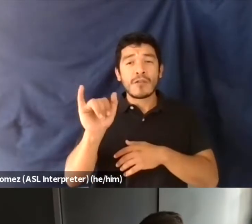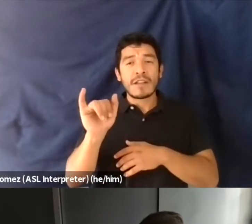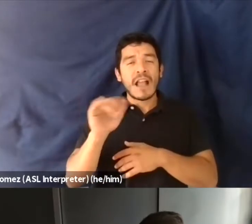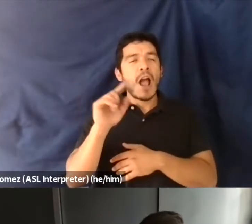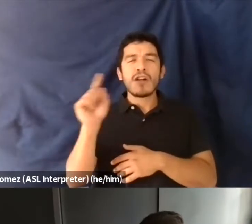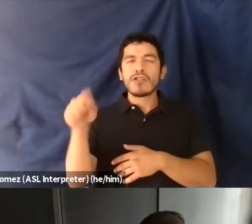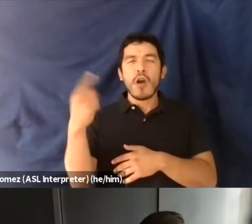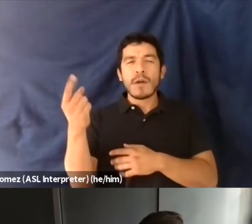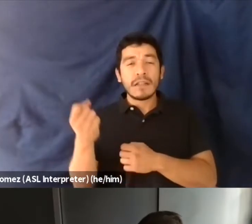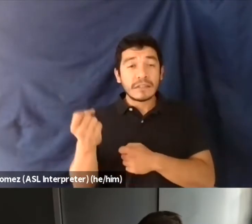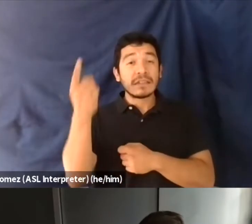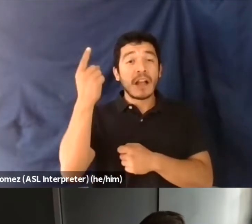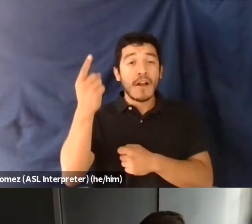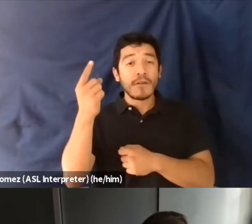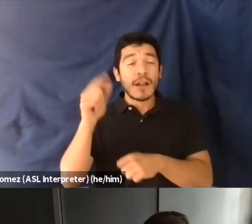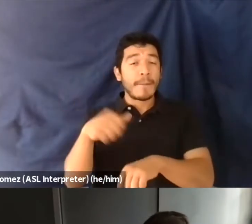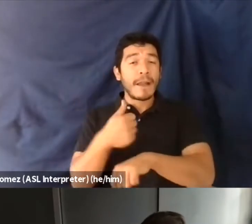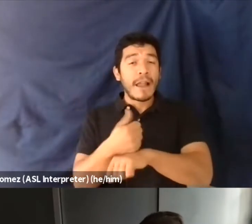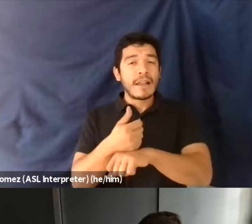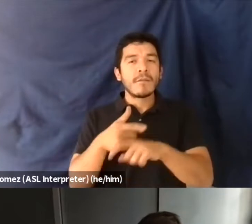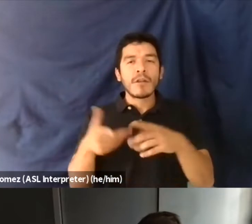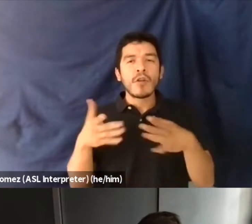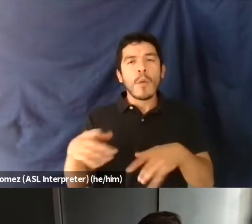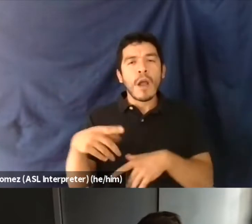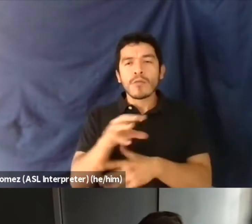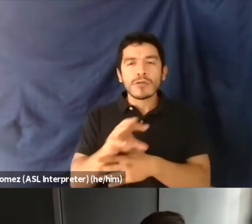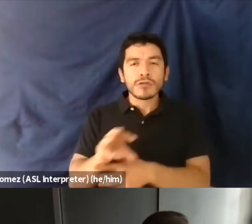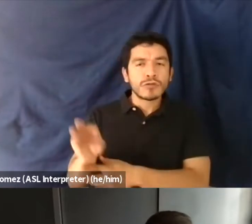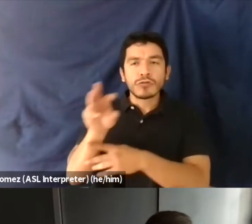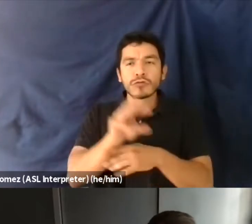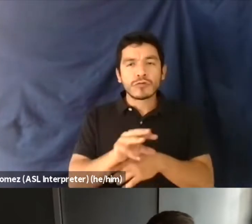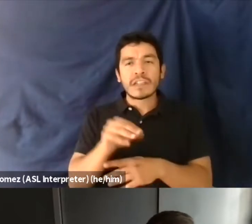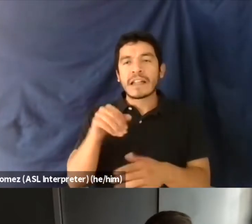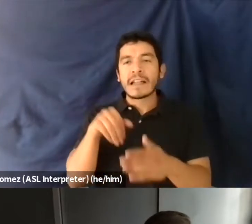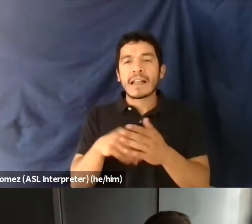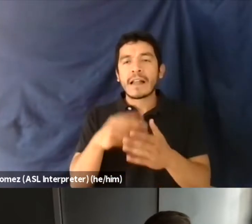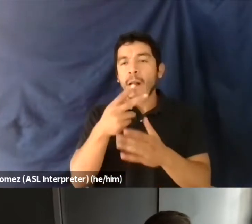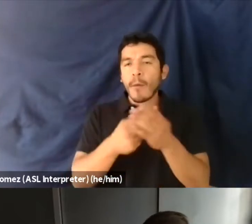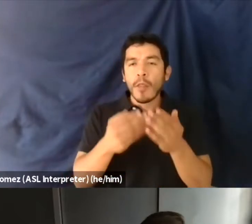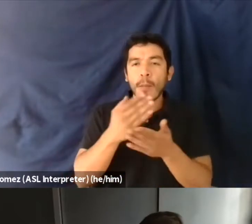but I think the way that we were shooting, which was kind of in part motivated by the moments